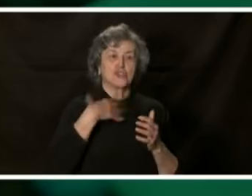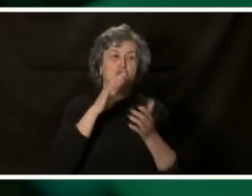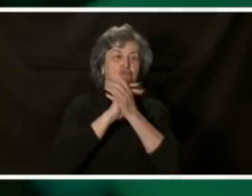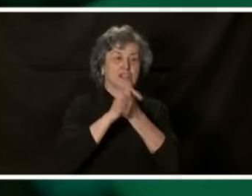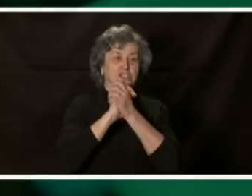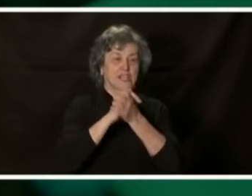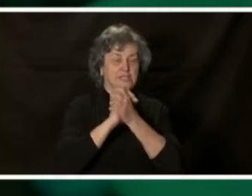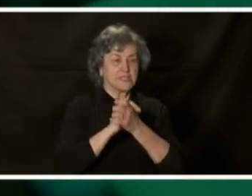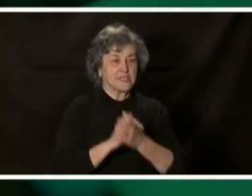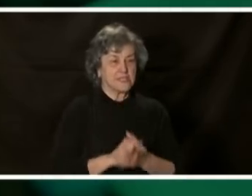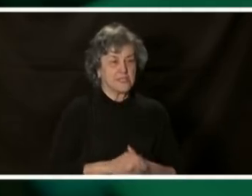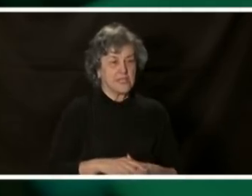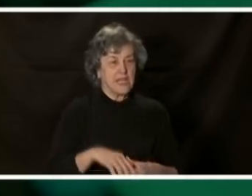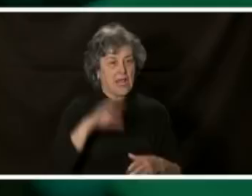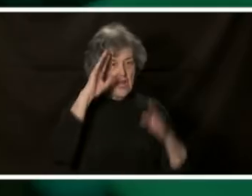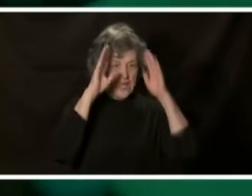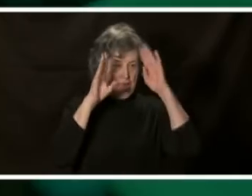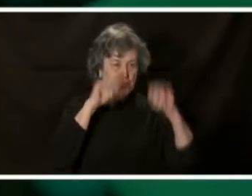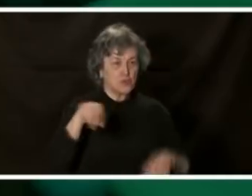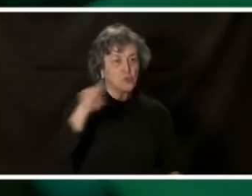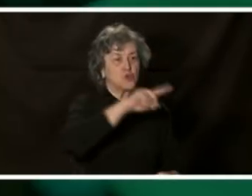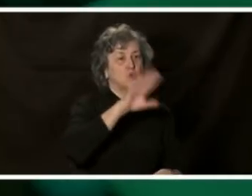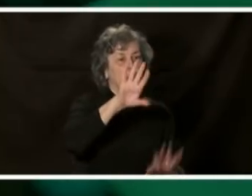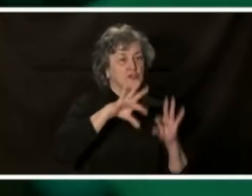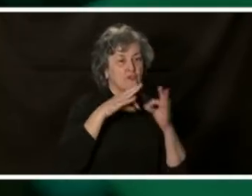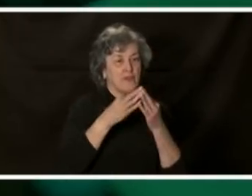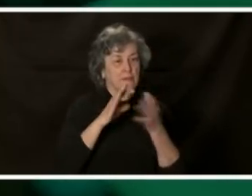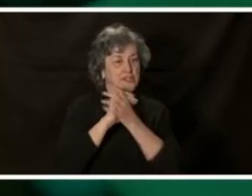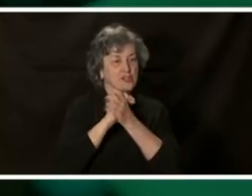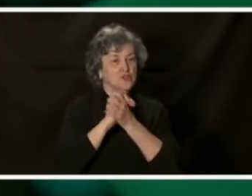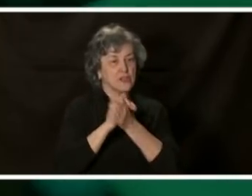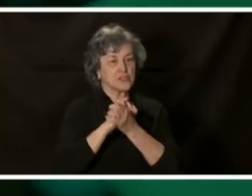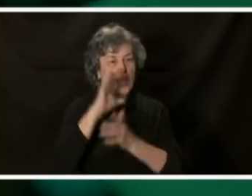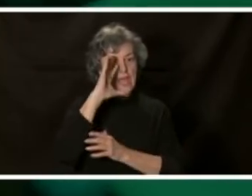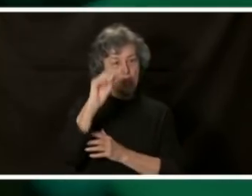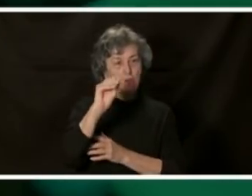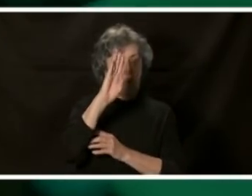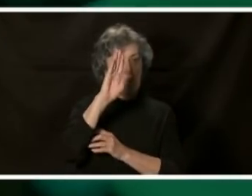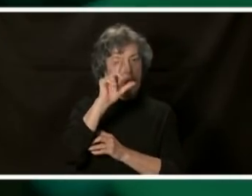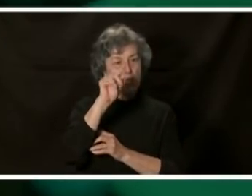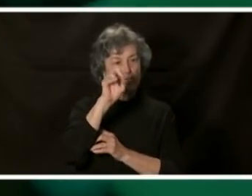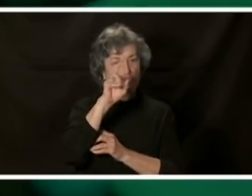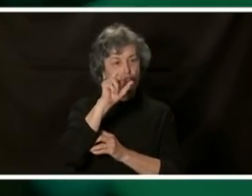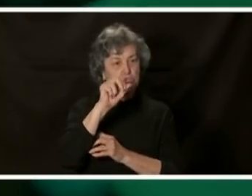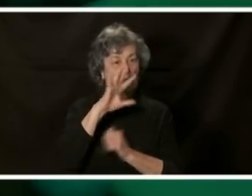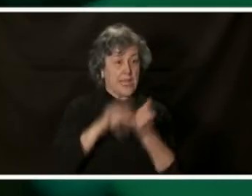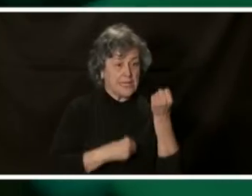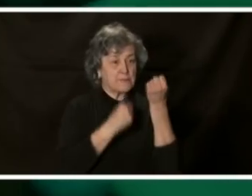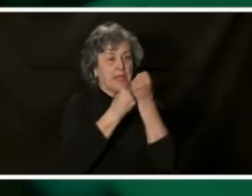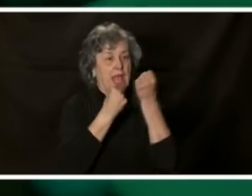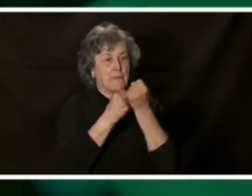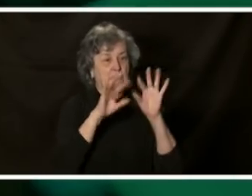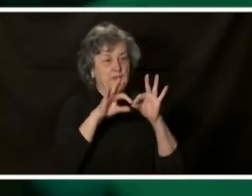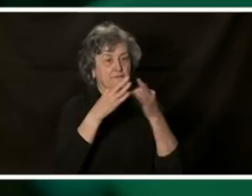» TO YOU AND YOUR FAMILIES, CONGRATULATIONS, AND GO BLAZERS. » ON BEHALF OF THE FACULTY AND STAFF OF THE SCHOOL OF EDUCATION,